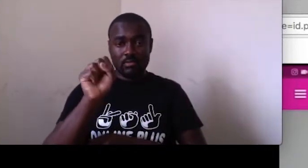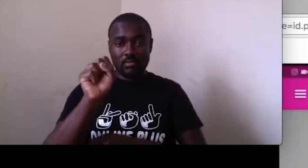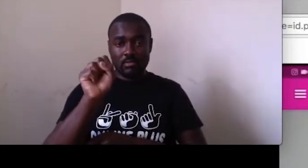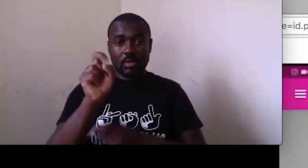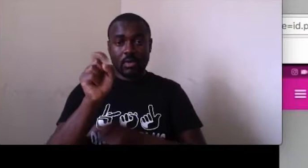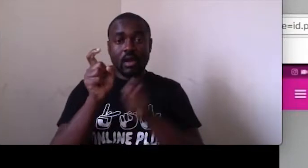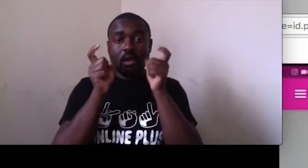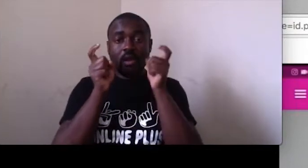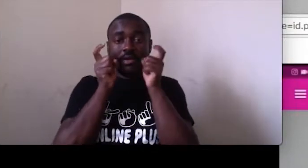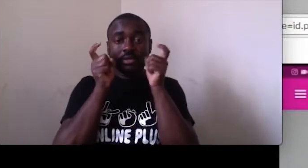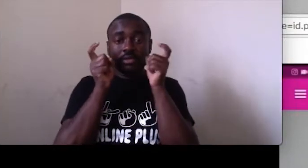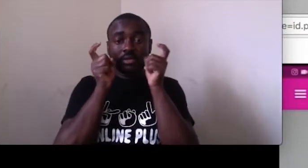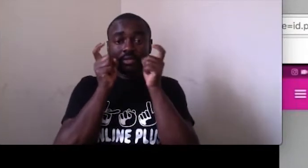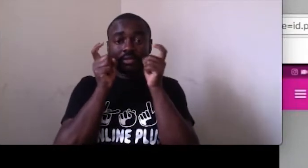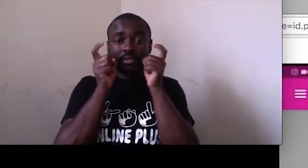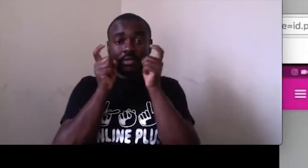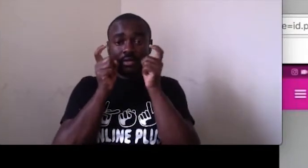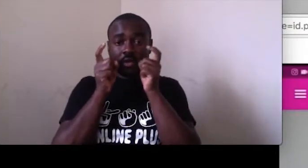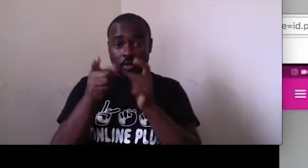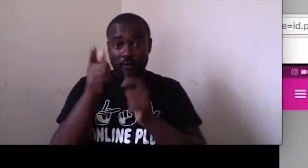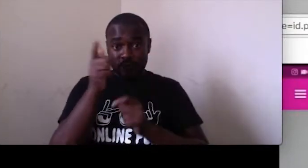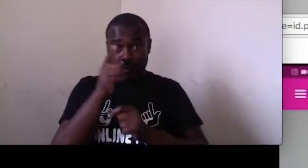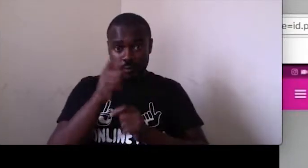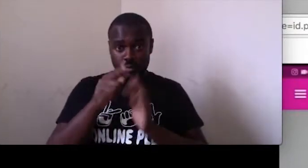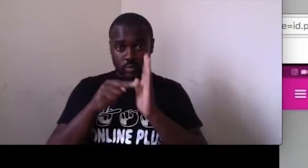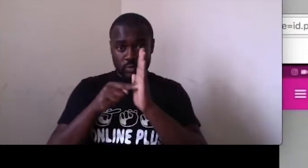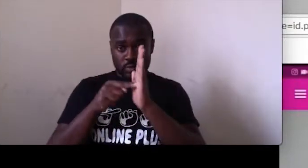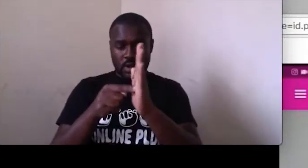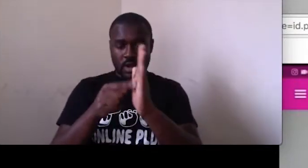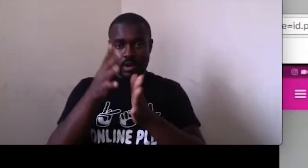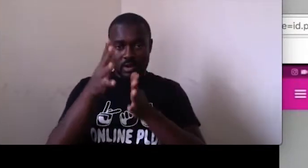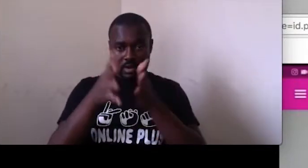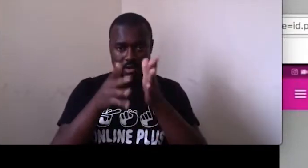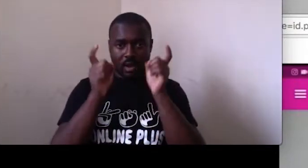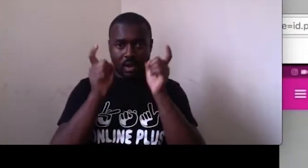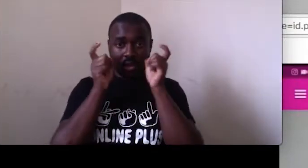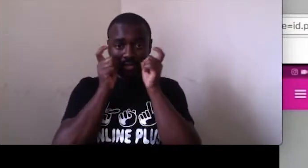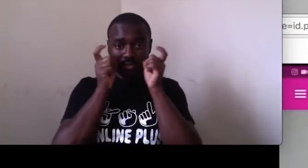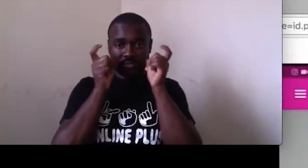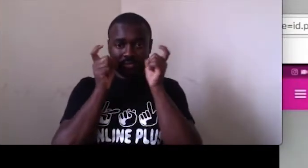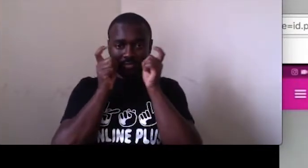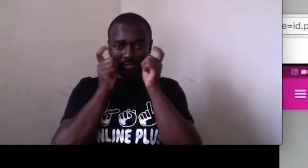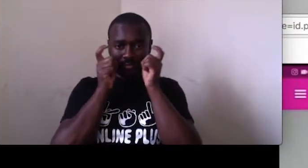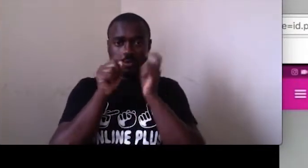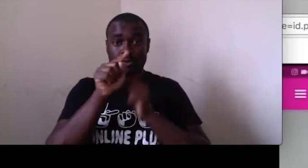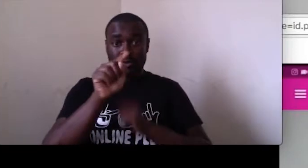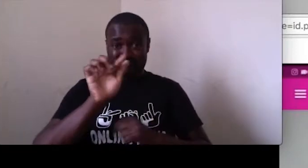And then also you can click on AIDS That's how you sign the word AIDS And the video shows you how to sign it, AIDS